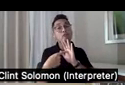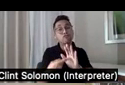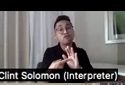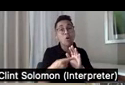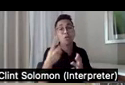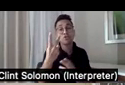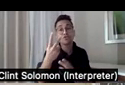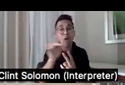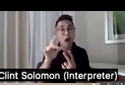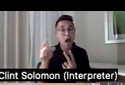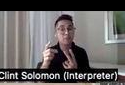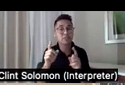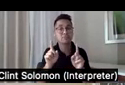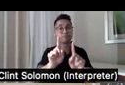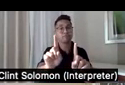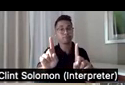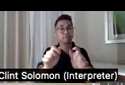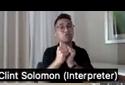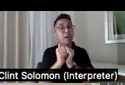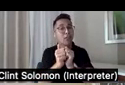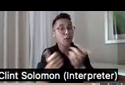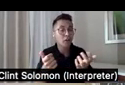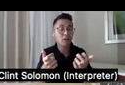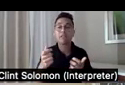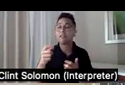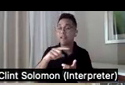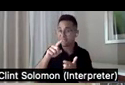and if we do that we then must decide if we're going to offer them side by side and